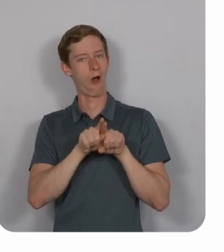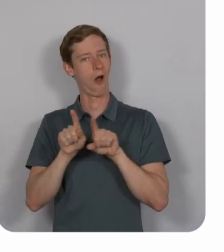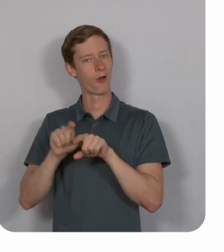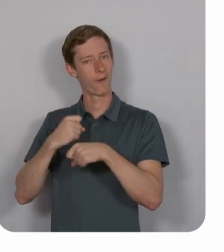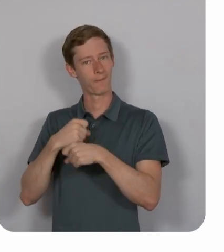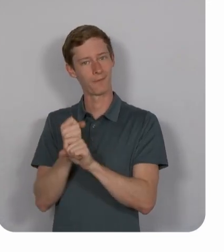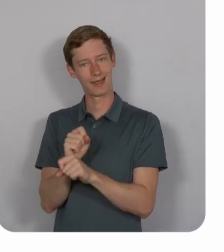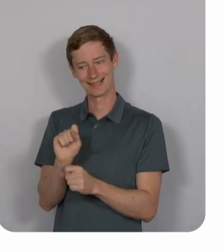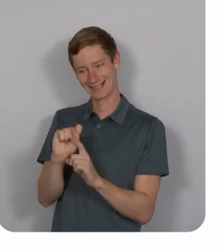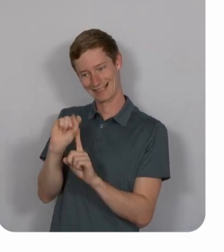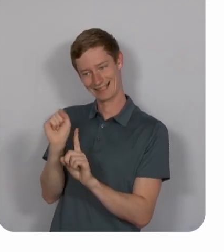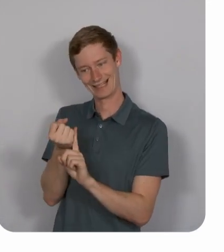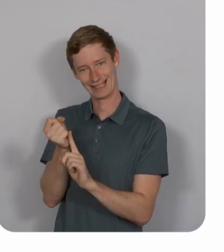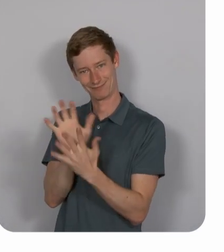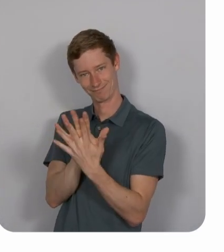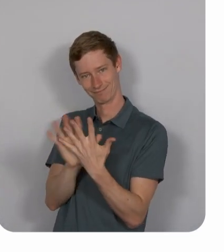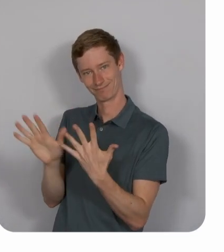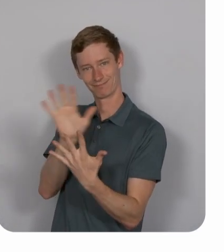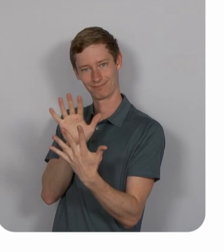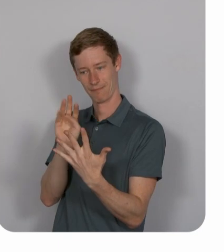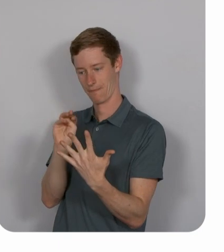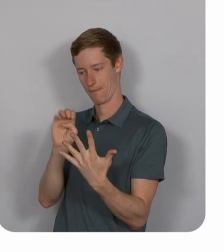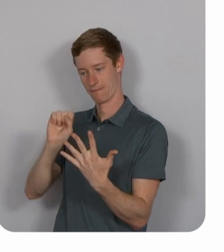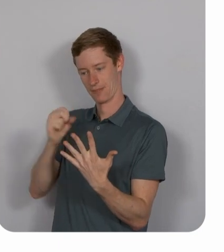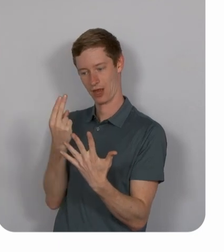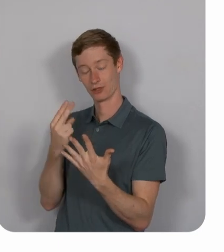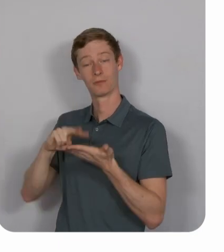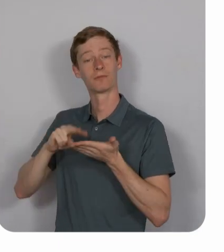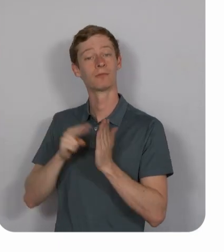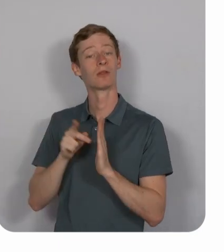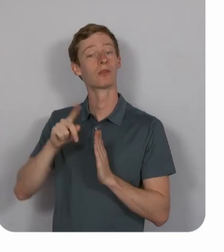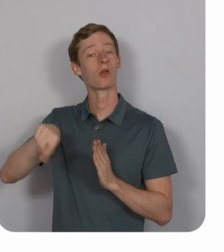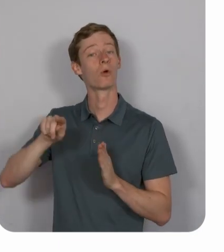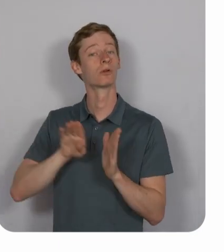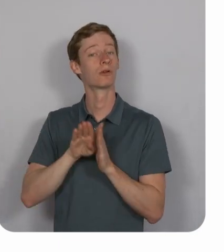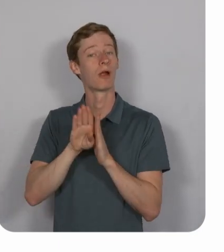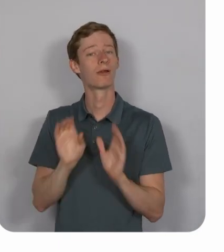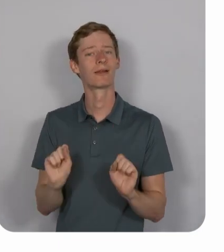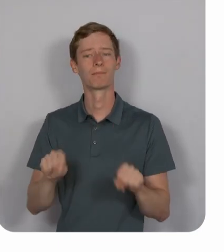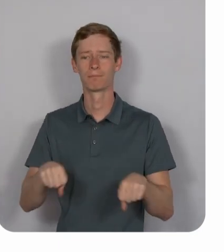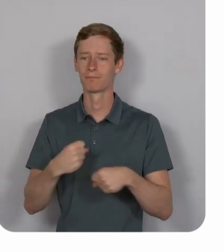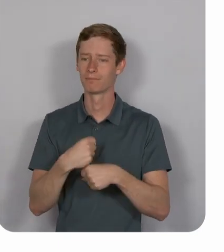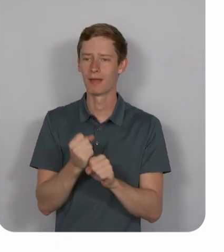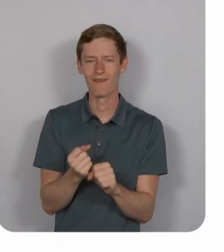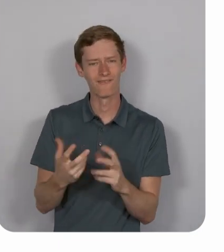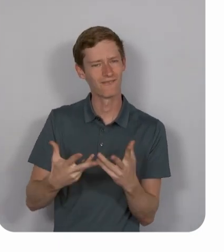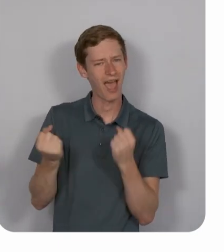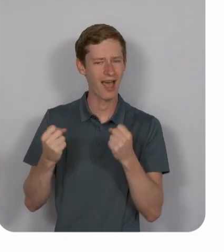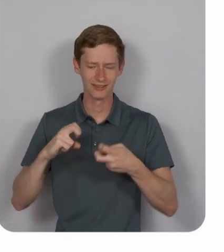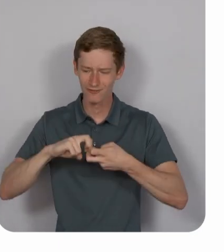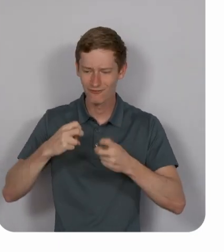The Mesh API enables developers to create fast collisions for physics and navigation experiences in MR.